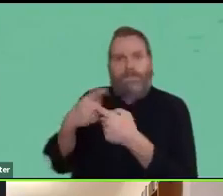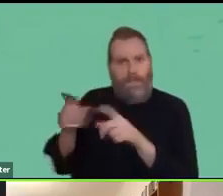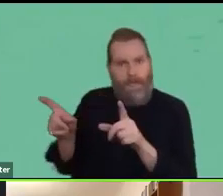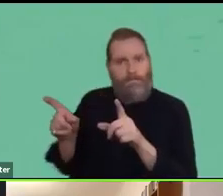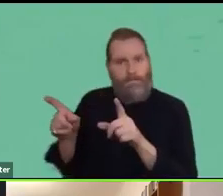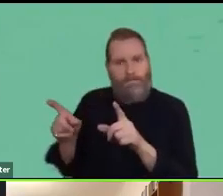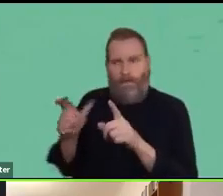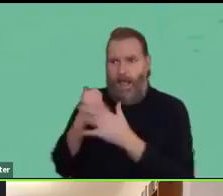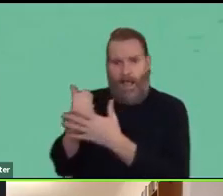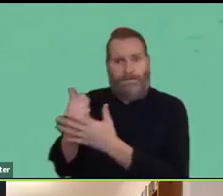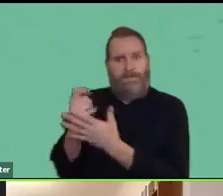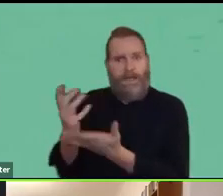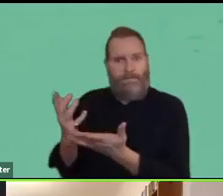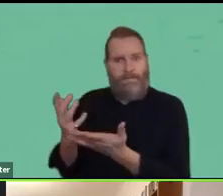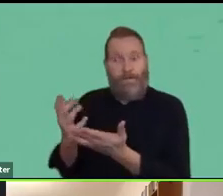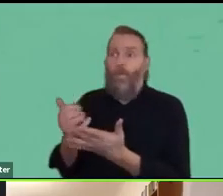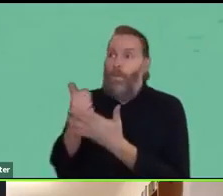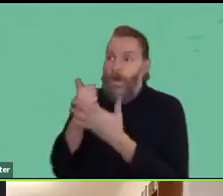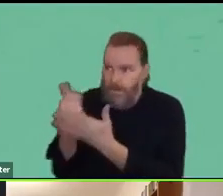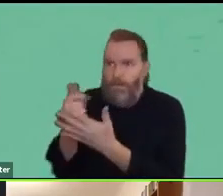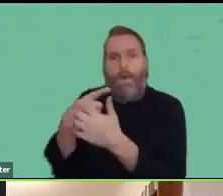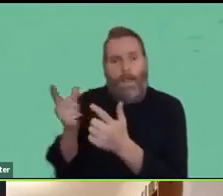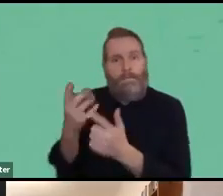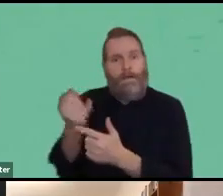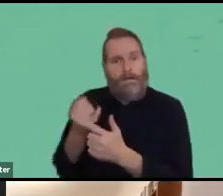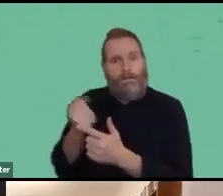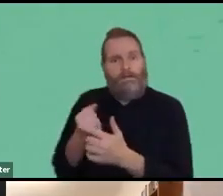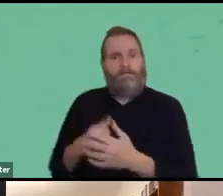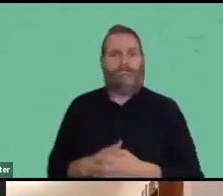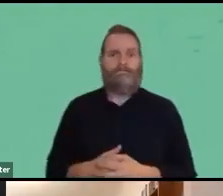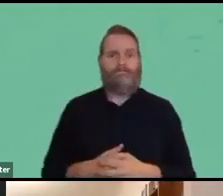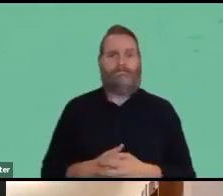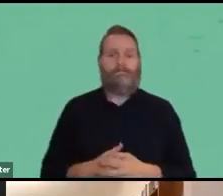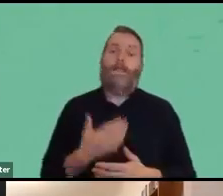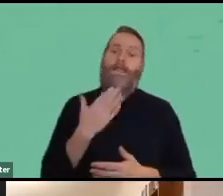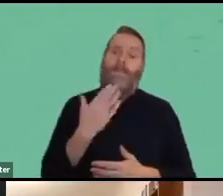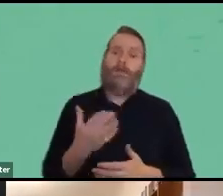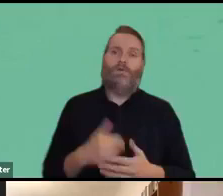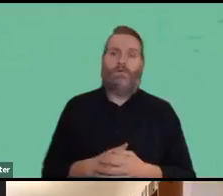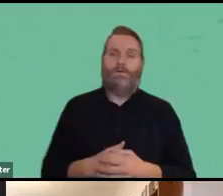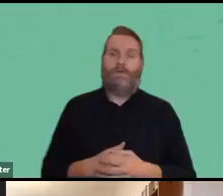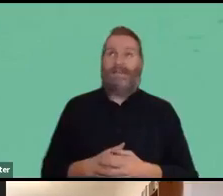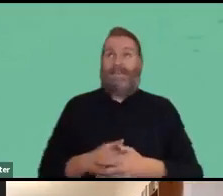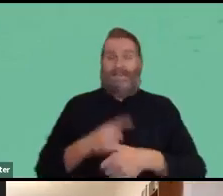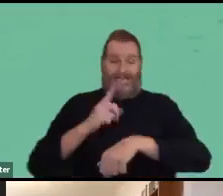sector who we are supporting. Okay thank you I mean we're fast running out of time there are